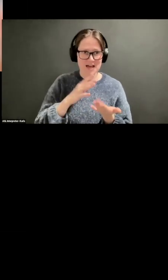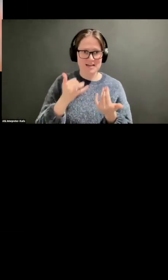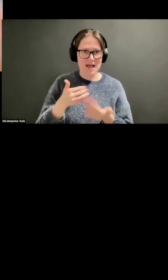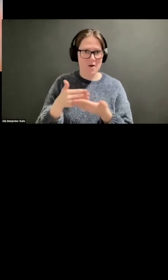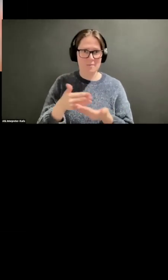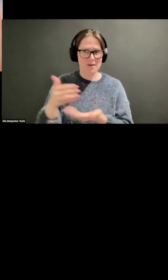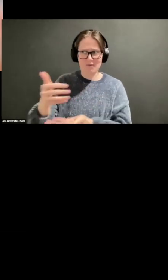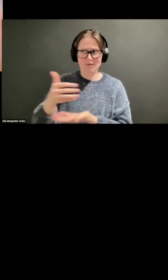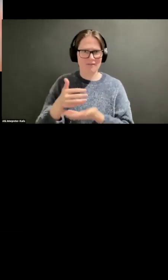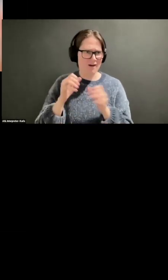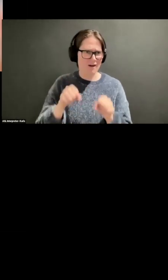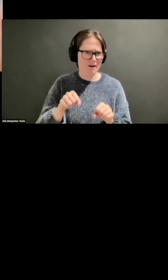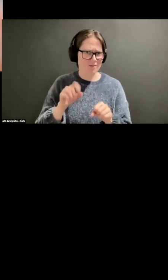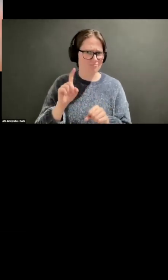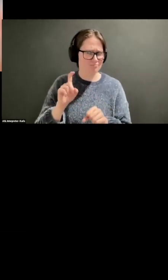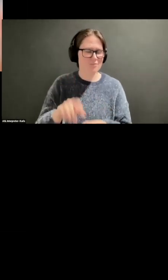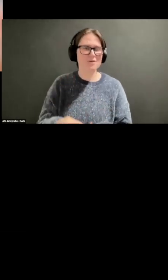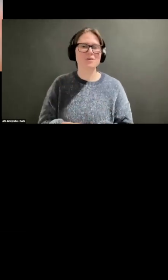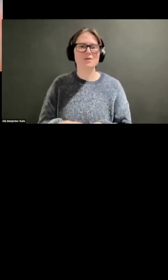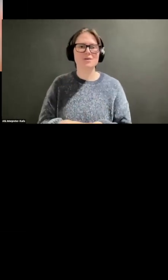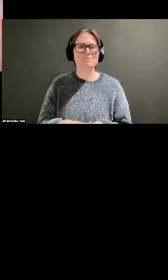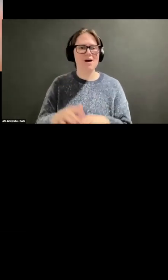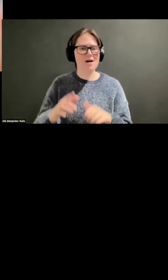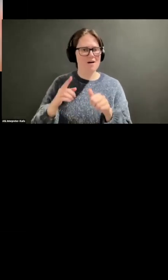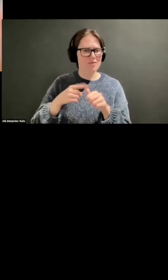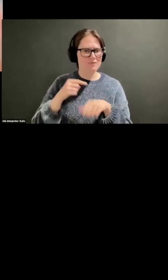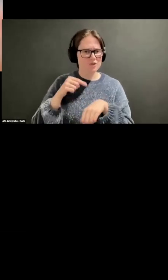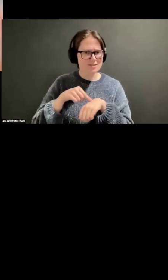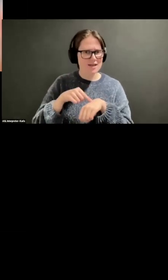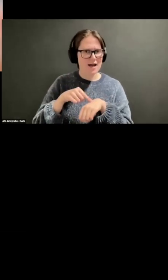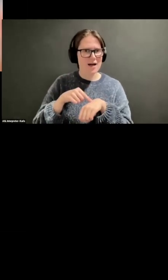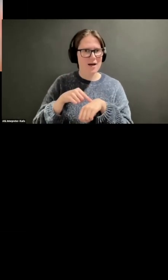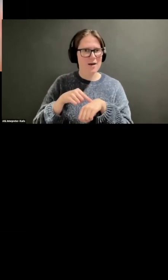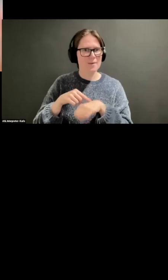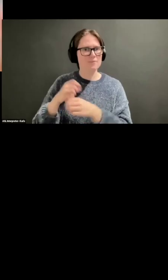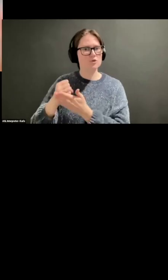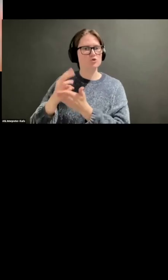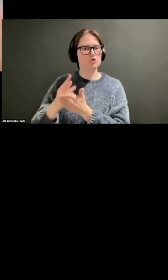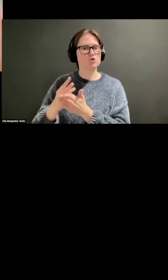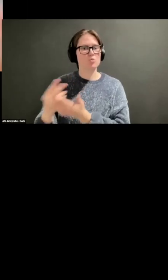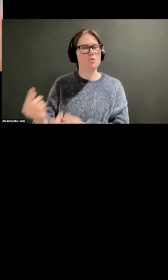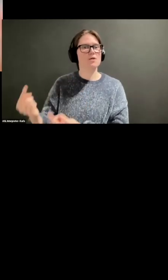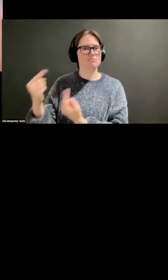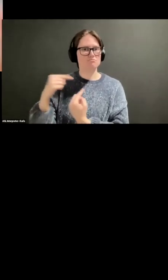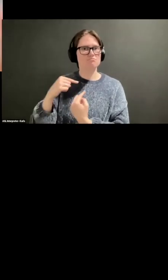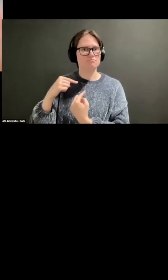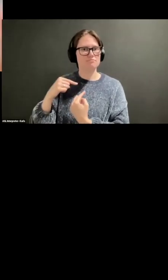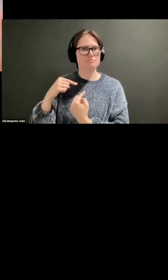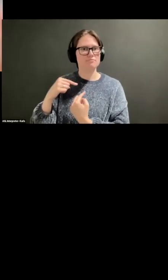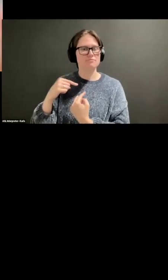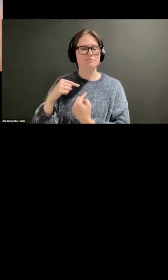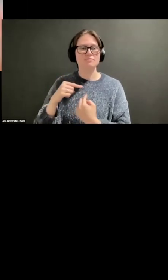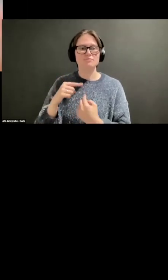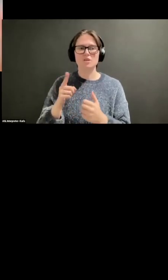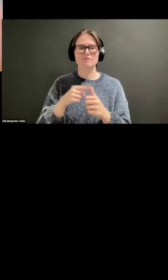that the social worker did like the the initial visit, they have to visit within like 24 hours of a